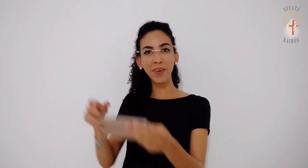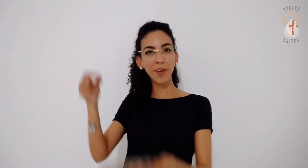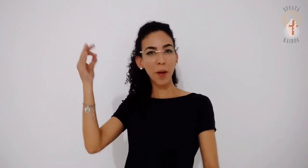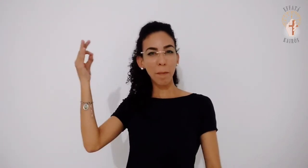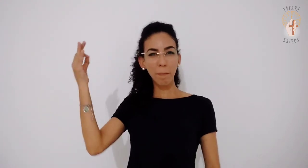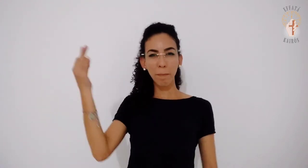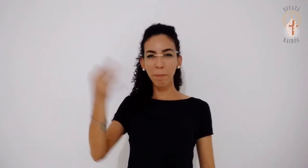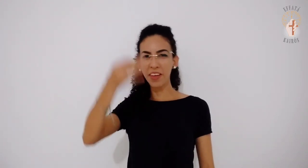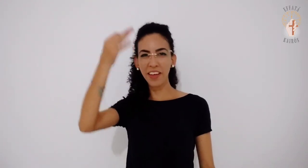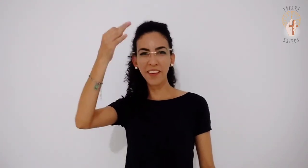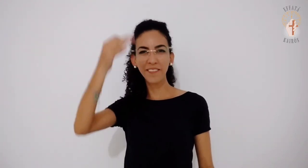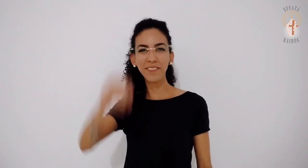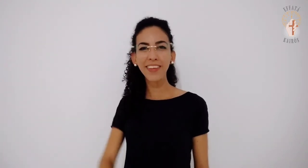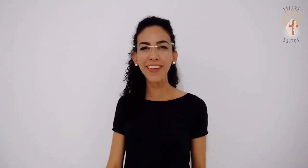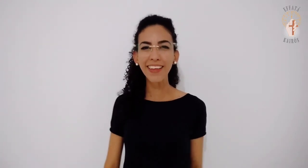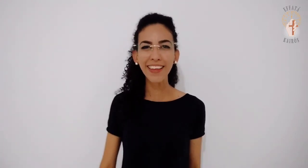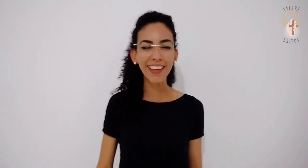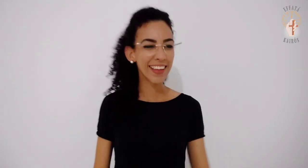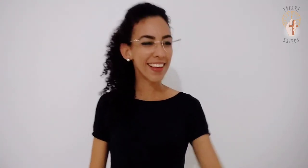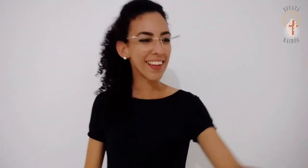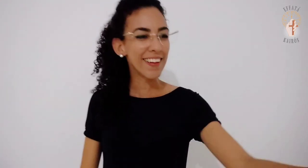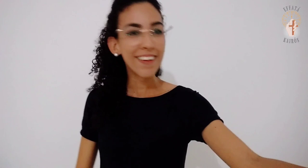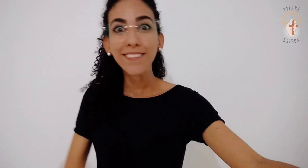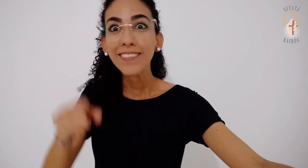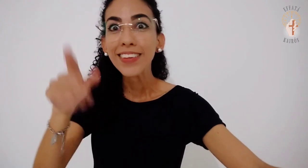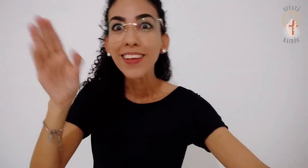Wow, perfect!